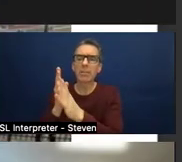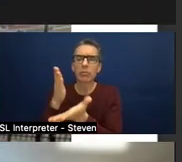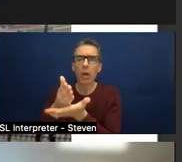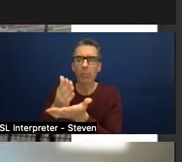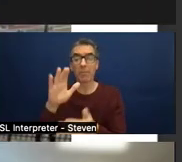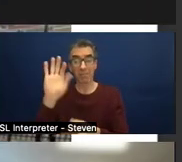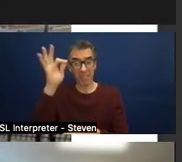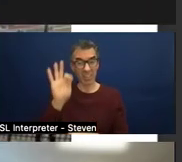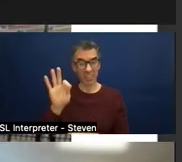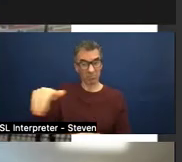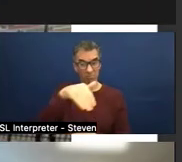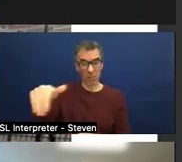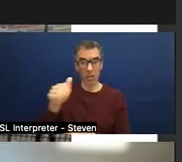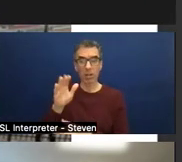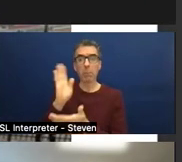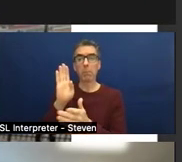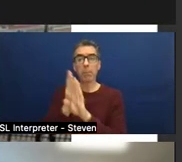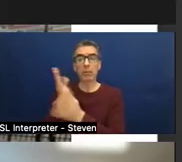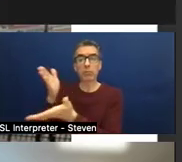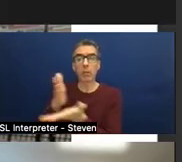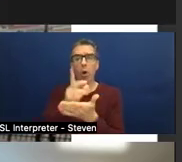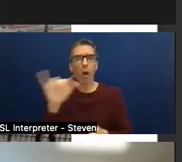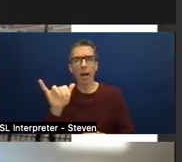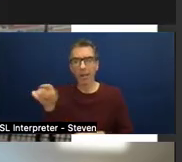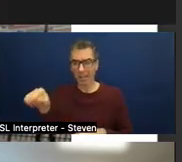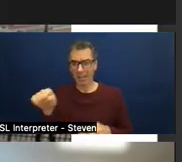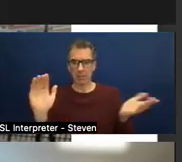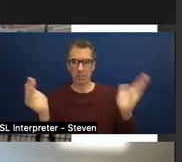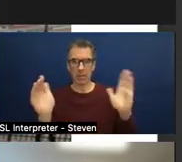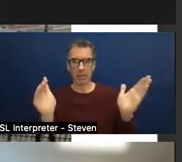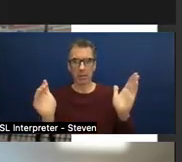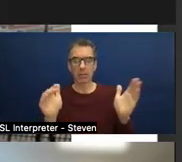So many of the bus stops look like what is shown